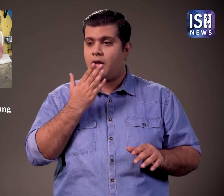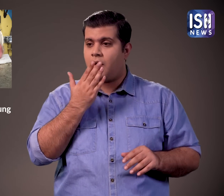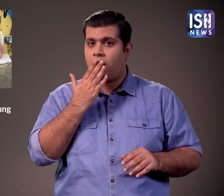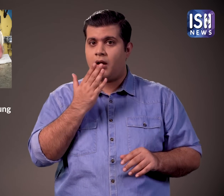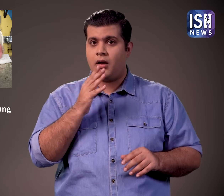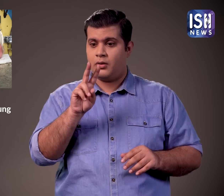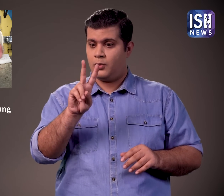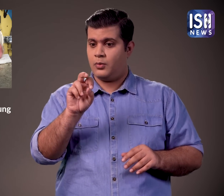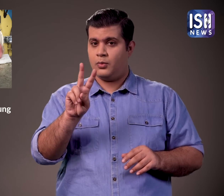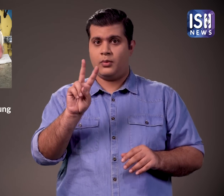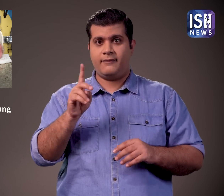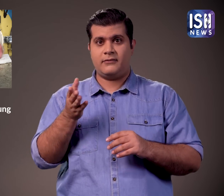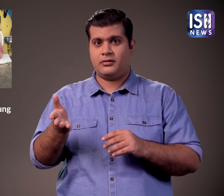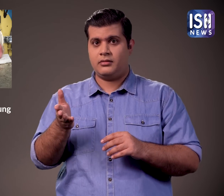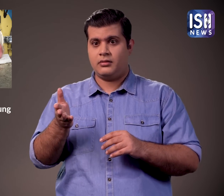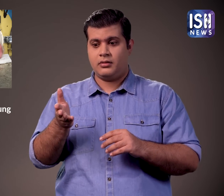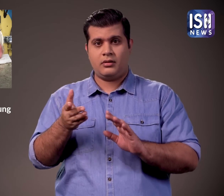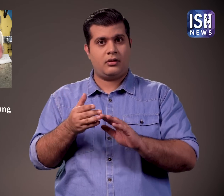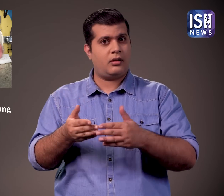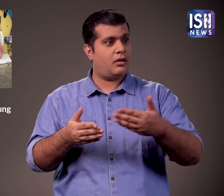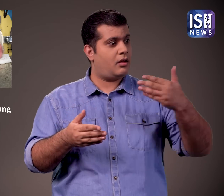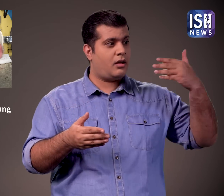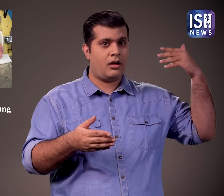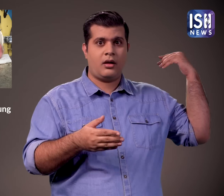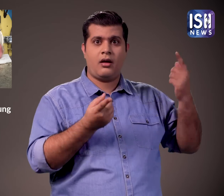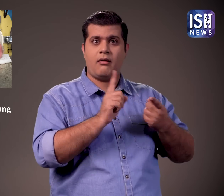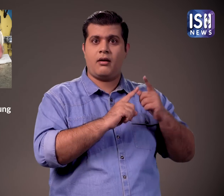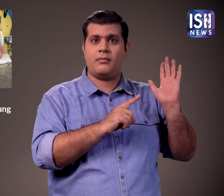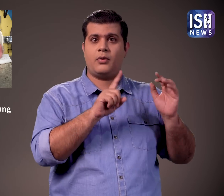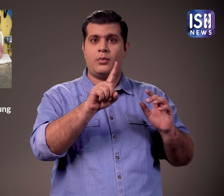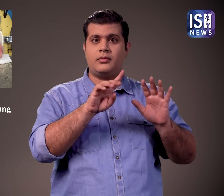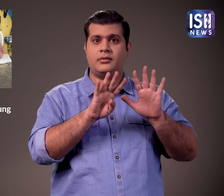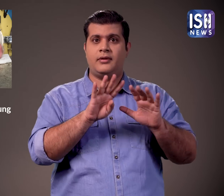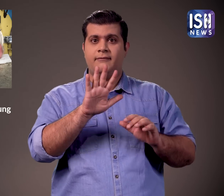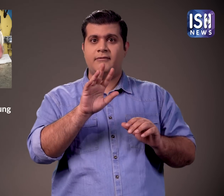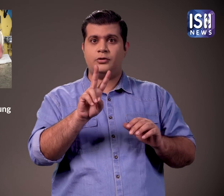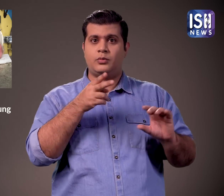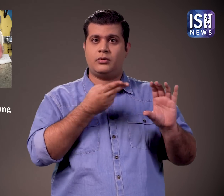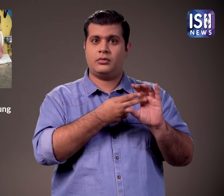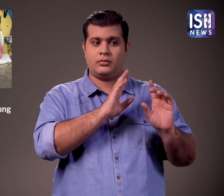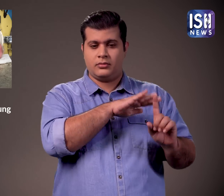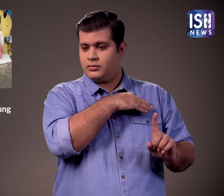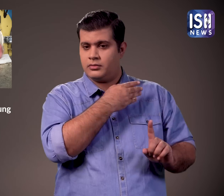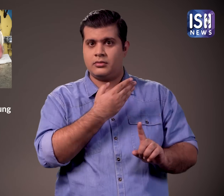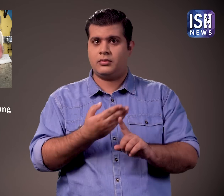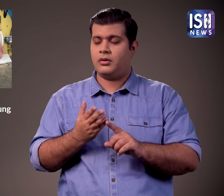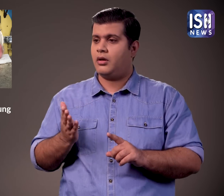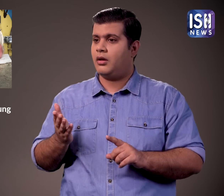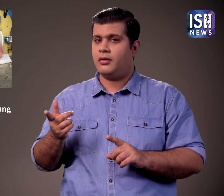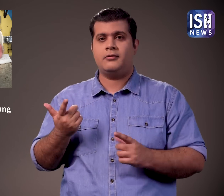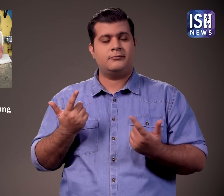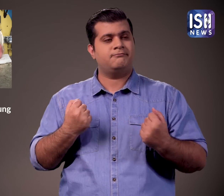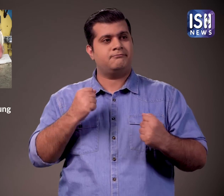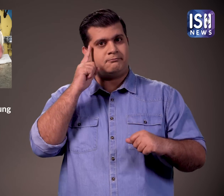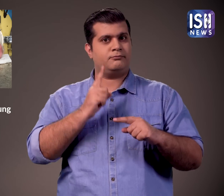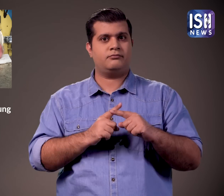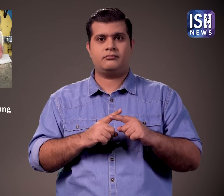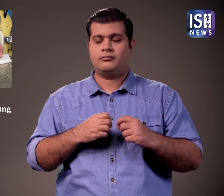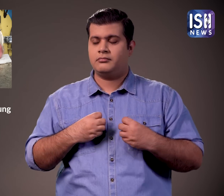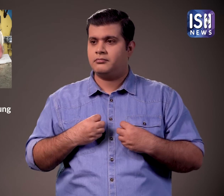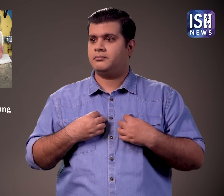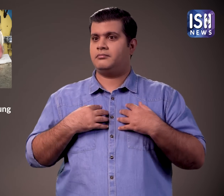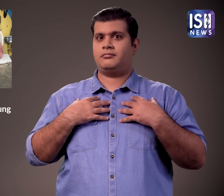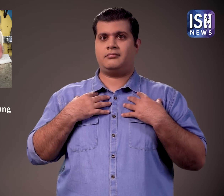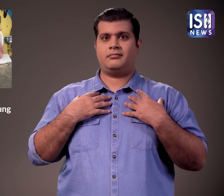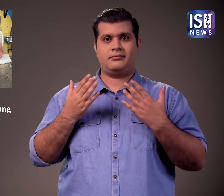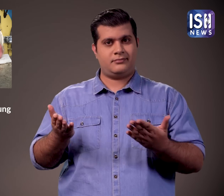Oh my God, since 1952 to 2021, he has remained inside the Iron Lung! His optimism is very inspiring!